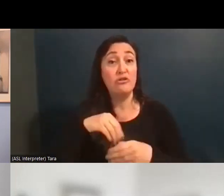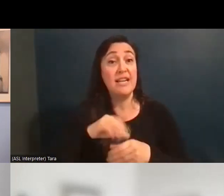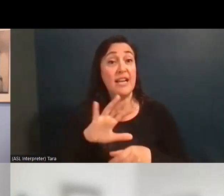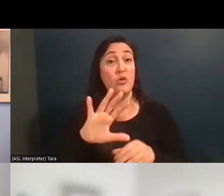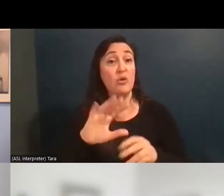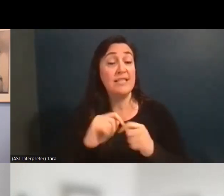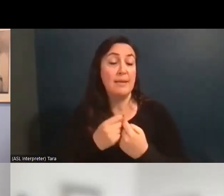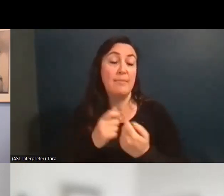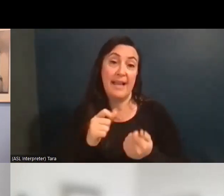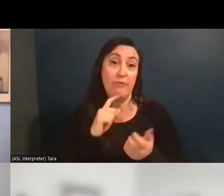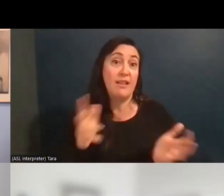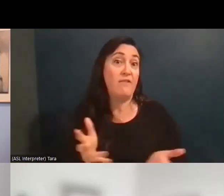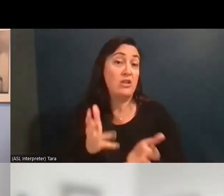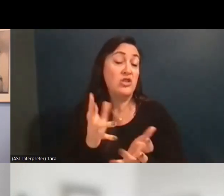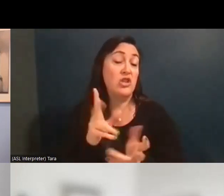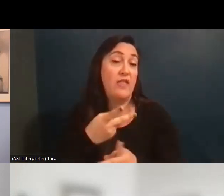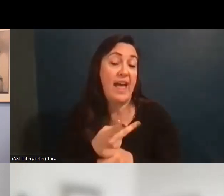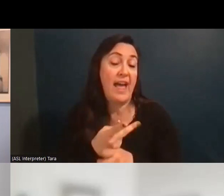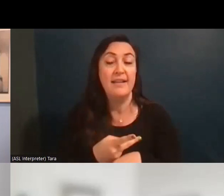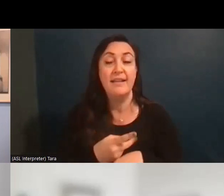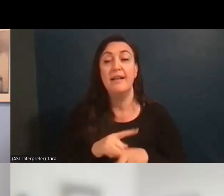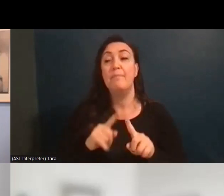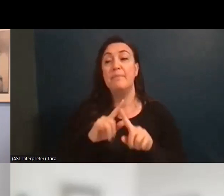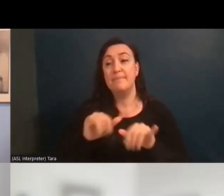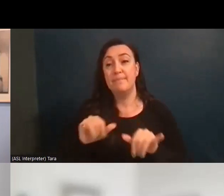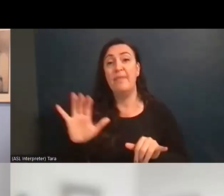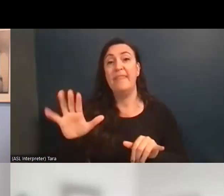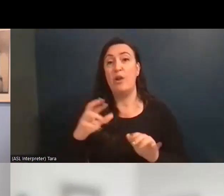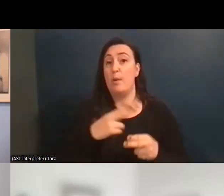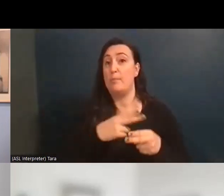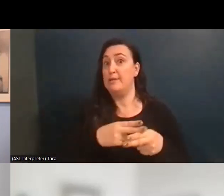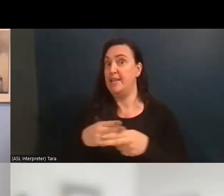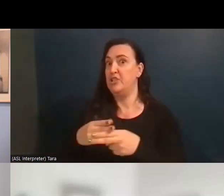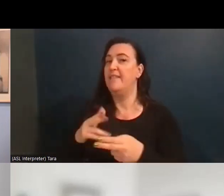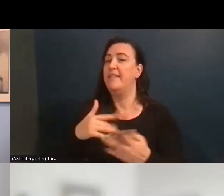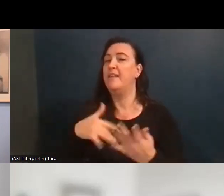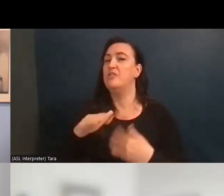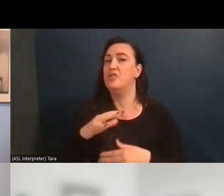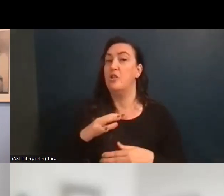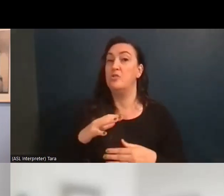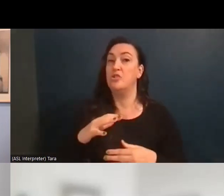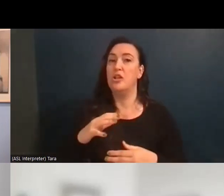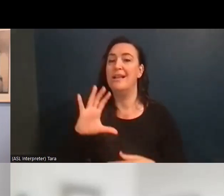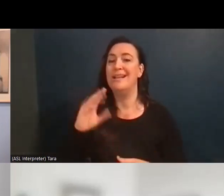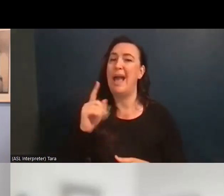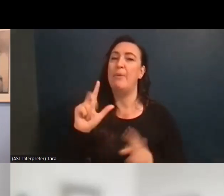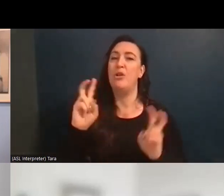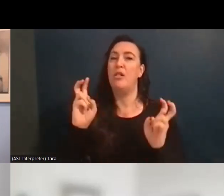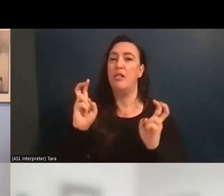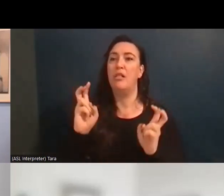But those folks also put their reputations and their social capital on the line when they invite researchers in.